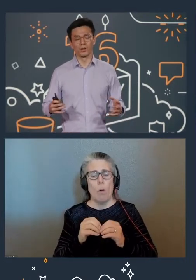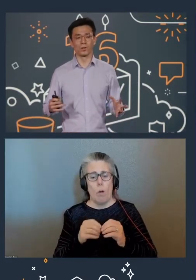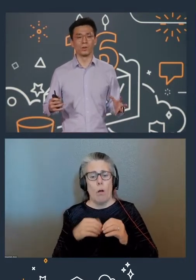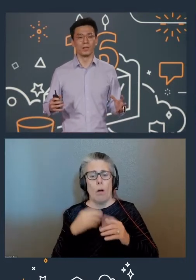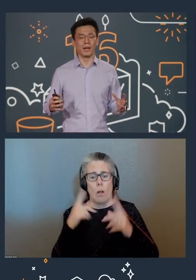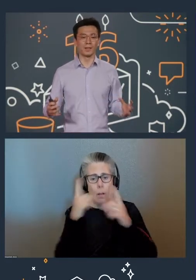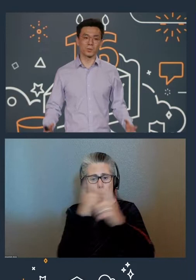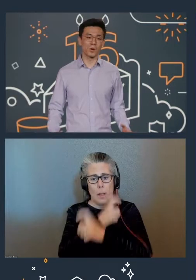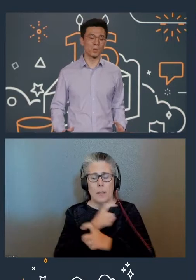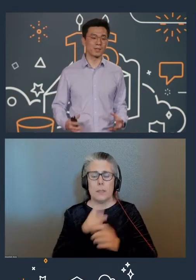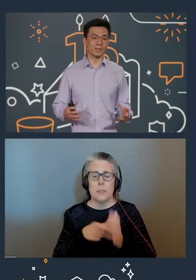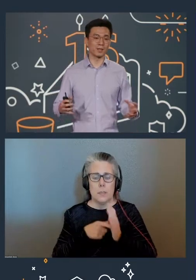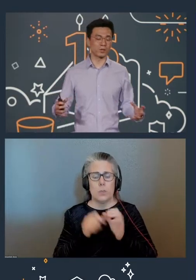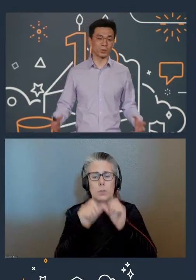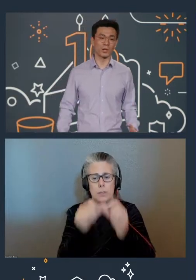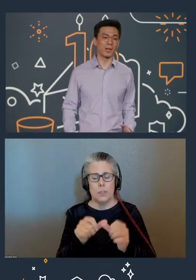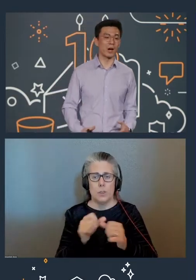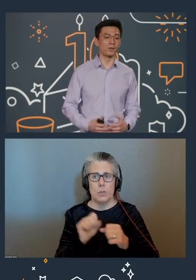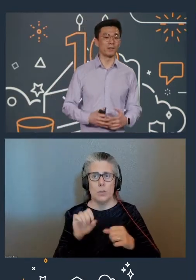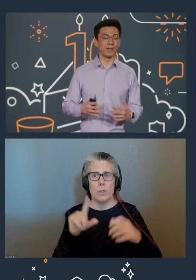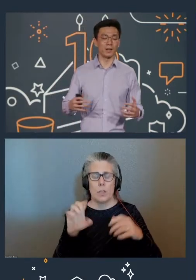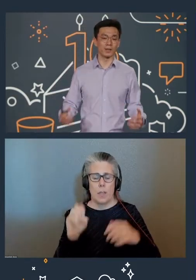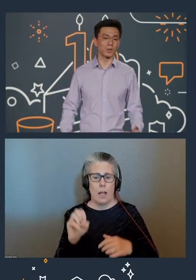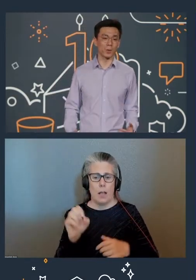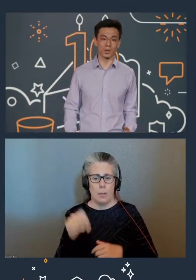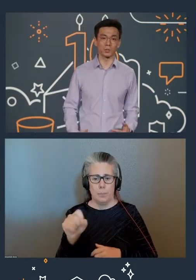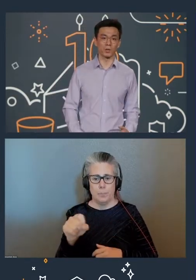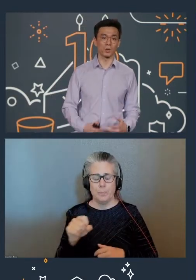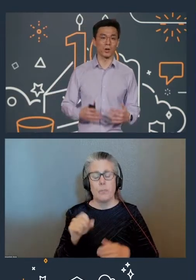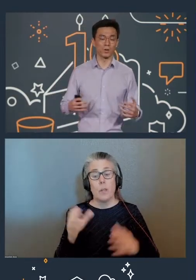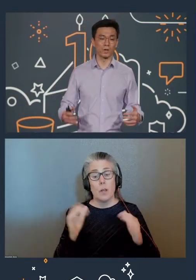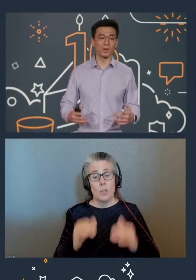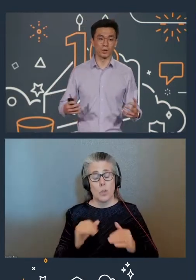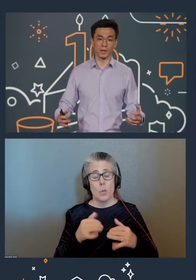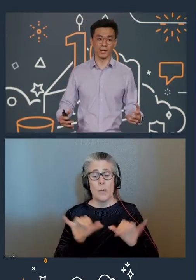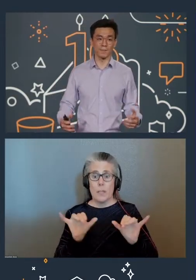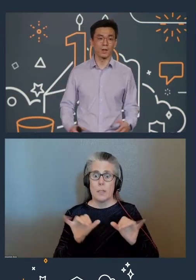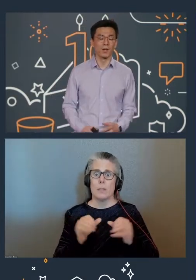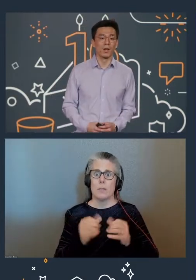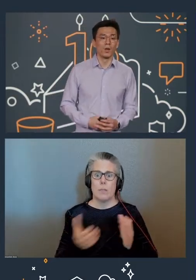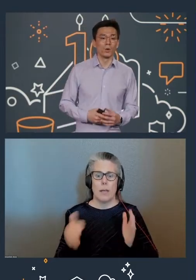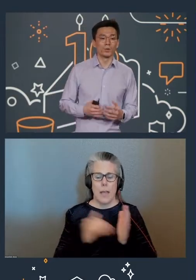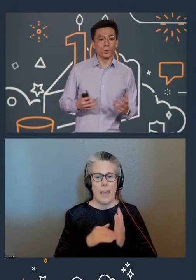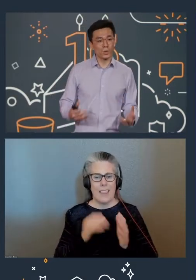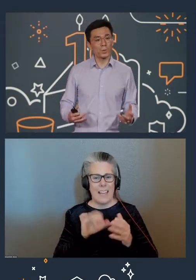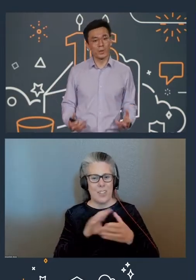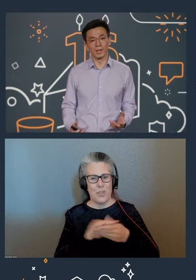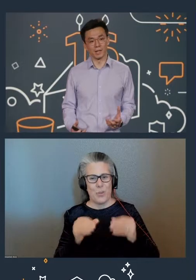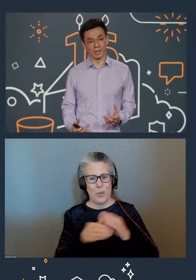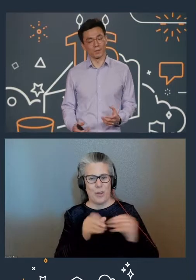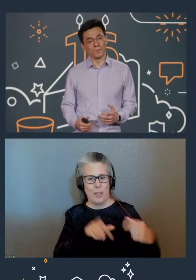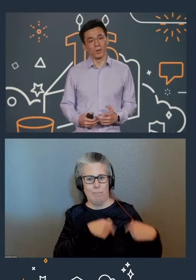So at this point, we see the story of data continue to explode over and over again. So what do we really need?